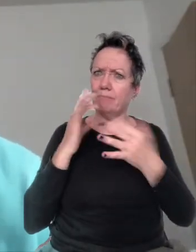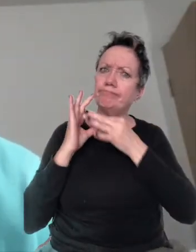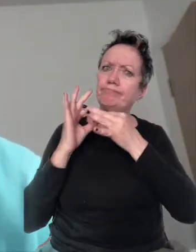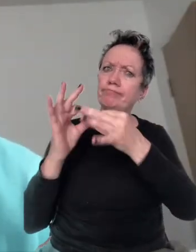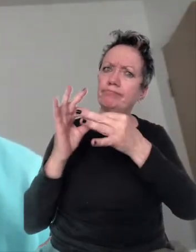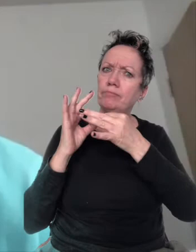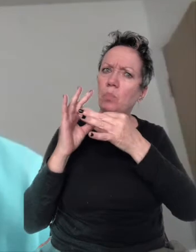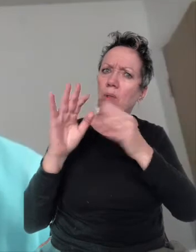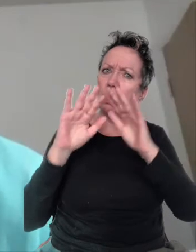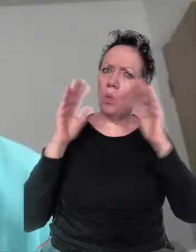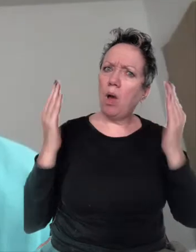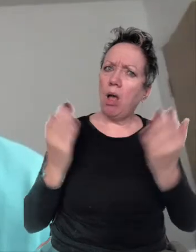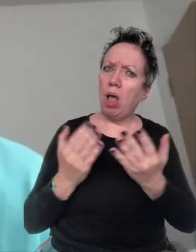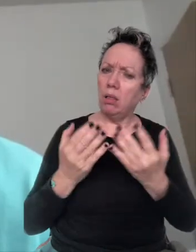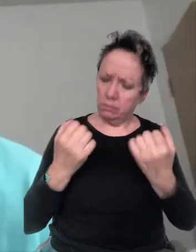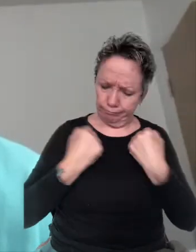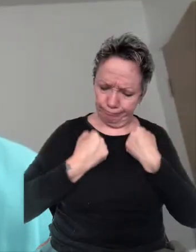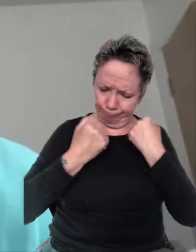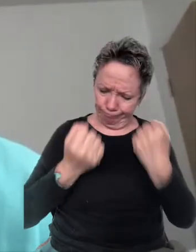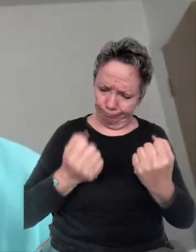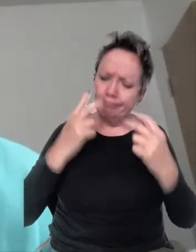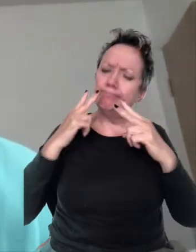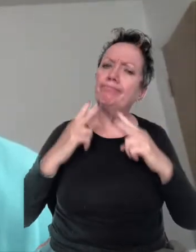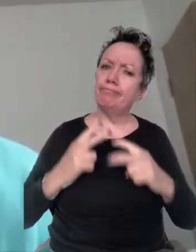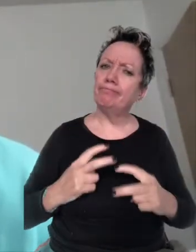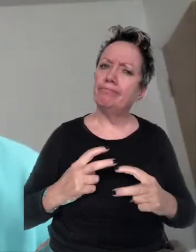Um, yeah.